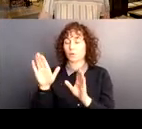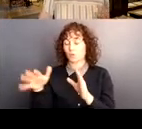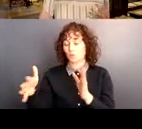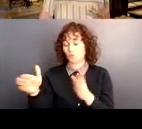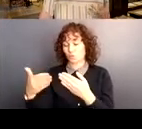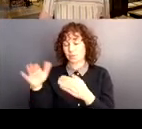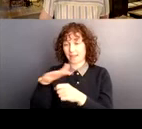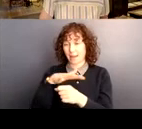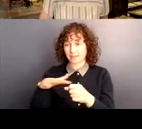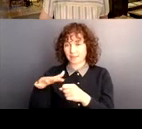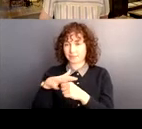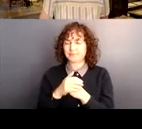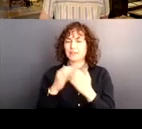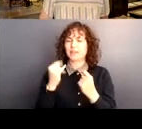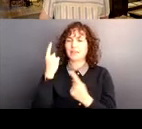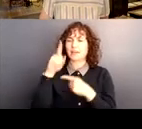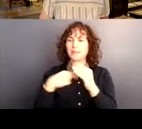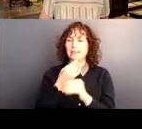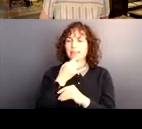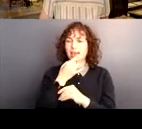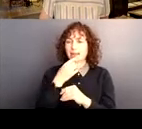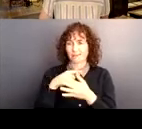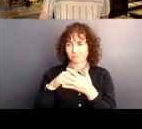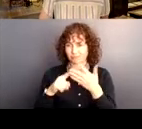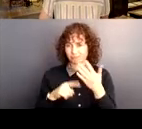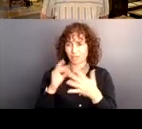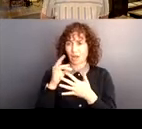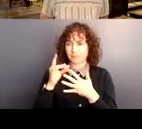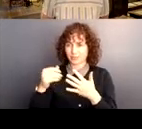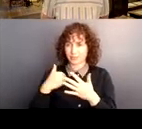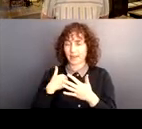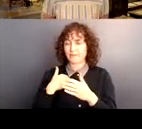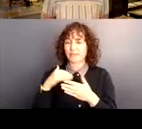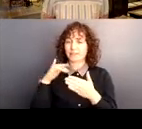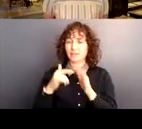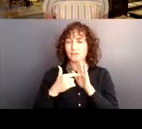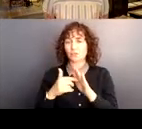So when we think about lighting, there are several options. Studies have revealed that using natural light